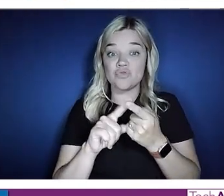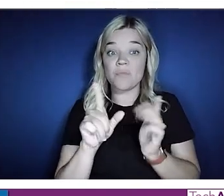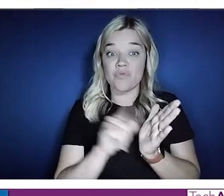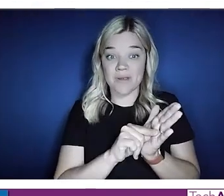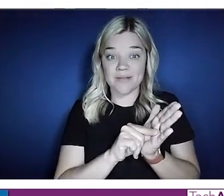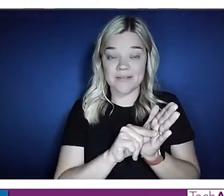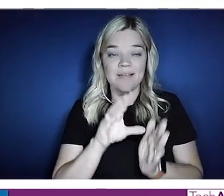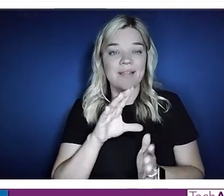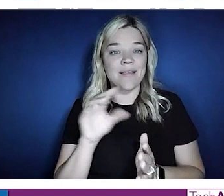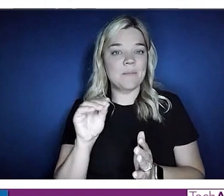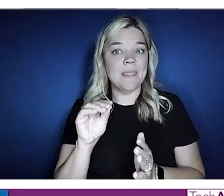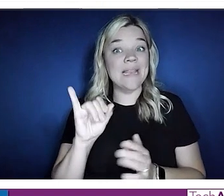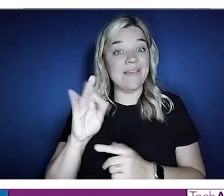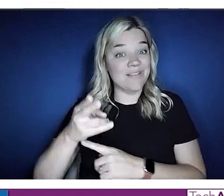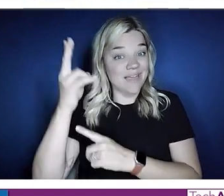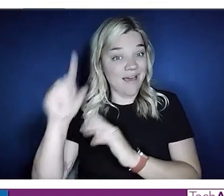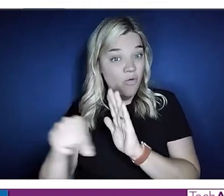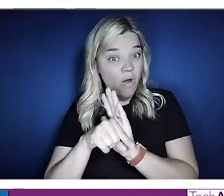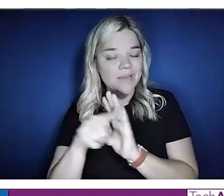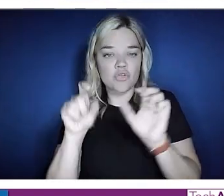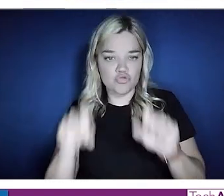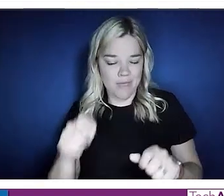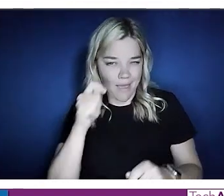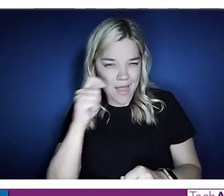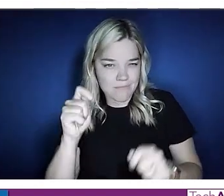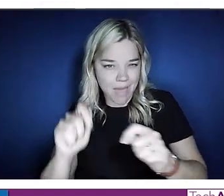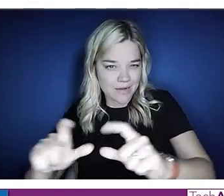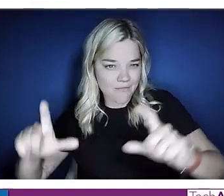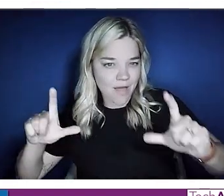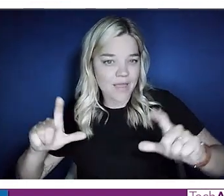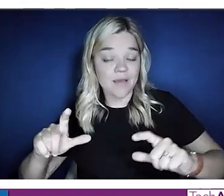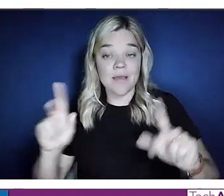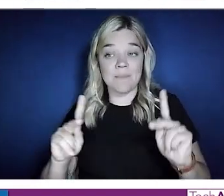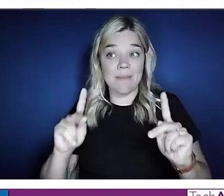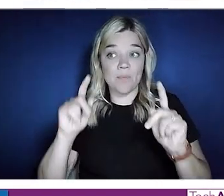The how it's if it's high quality, you can magnify it. And like people with low vision can get access to that image.